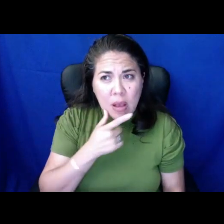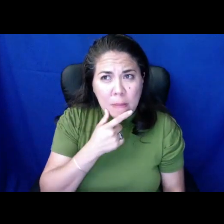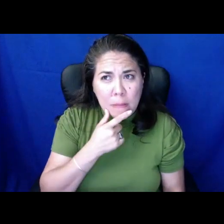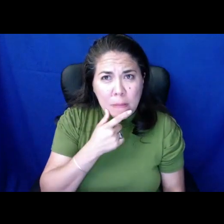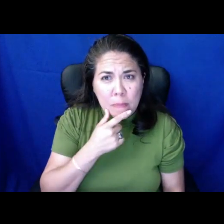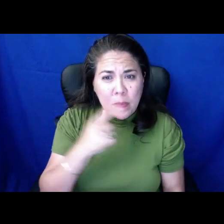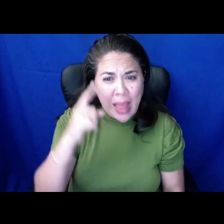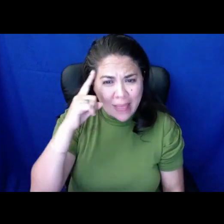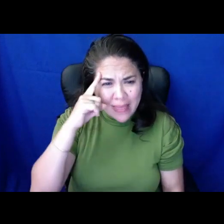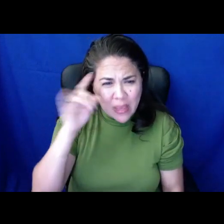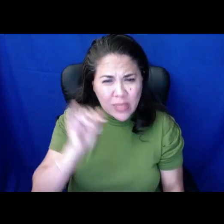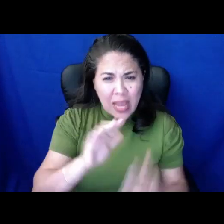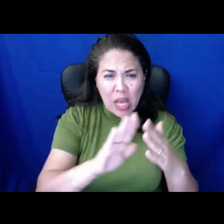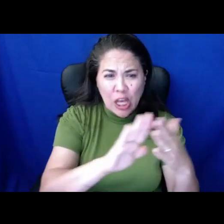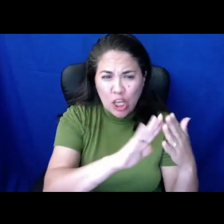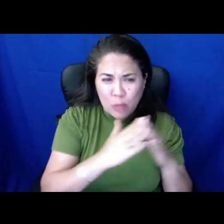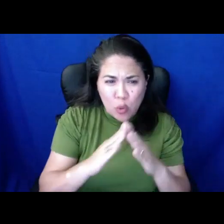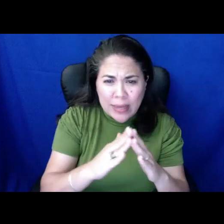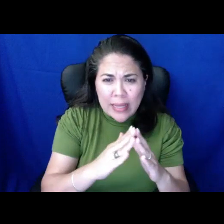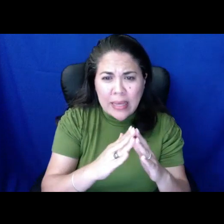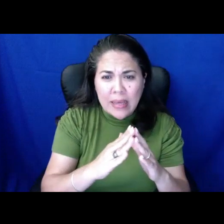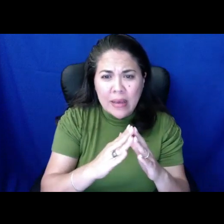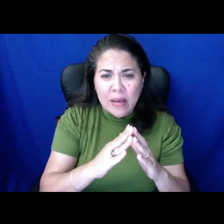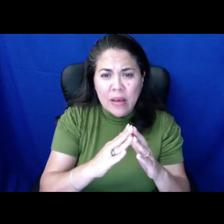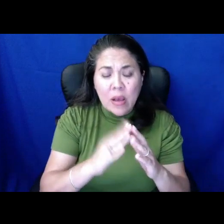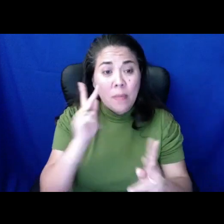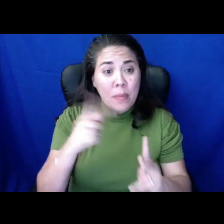Raymond Antrobus (He/Him): Community and bringing our people we love into our work.